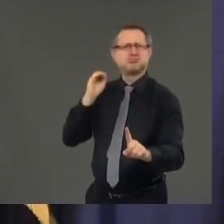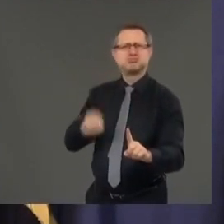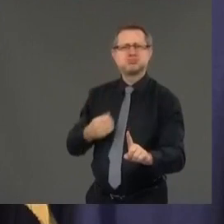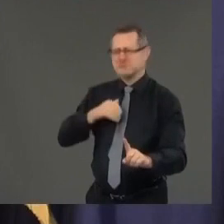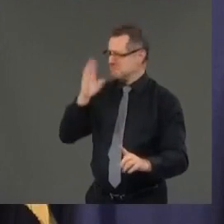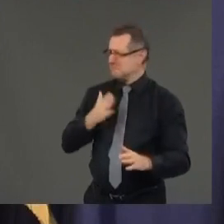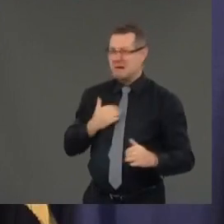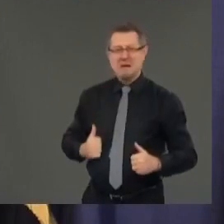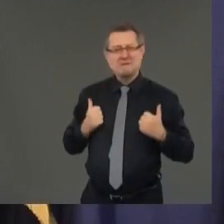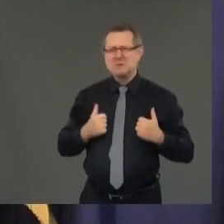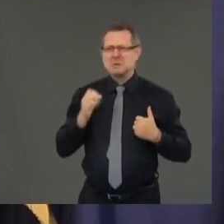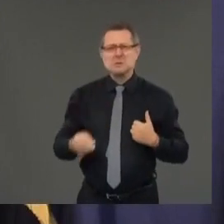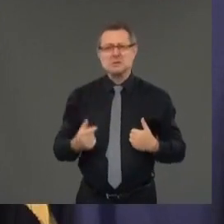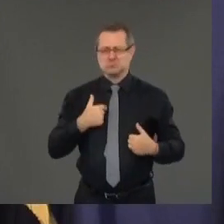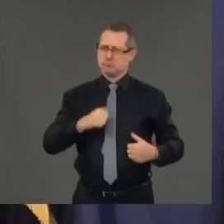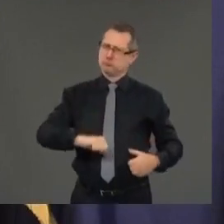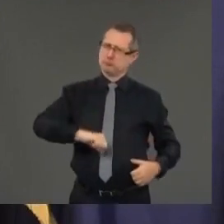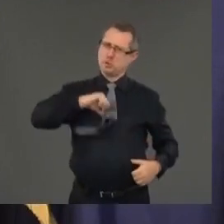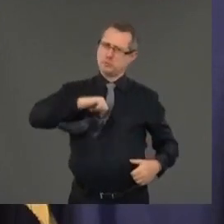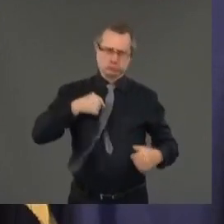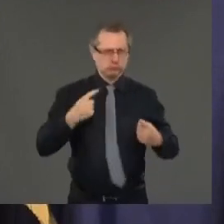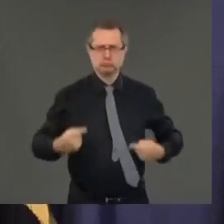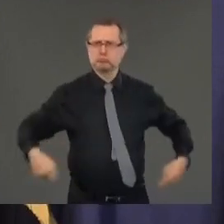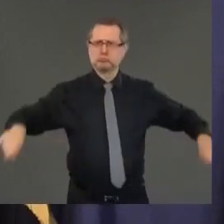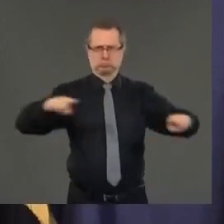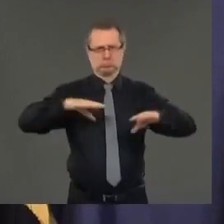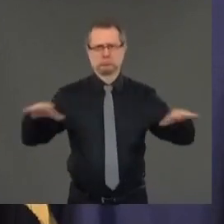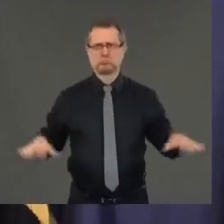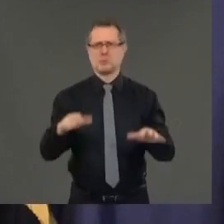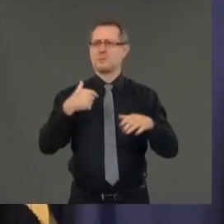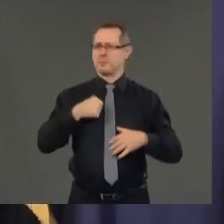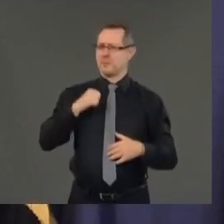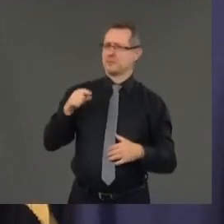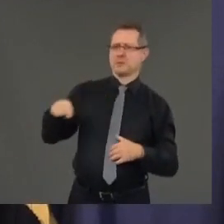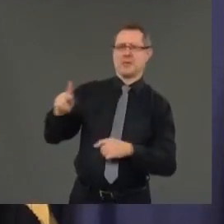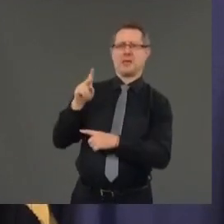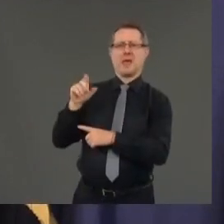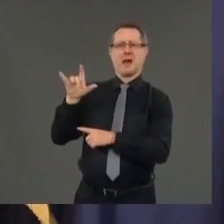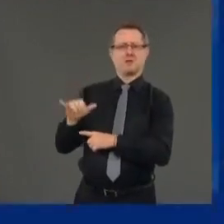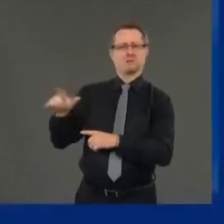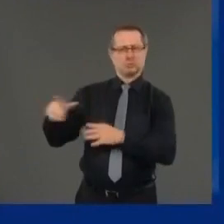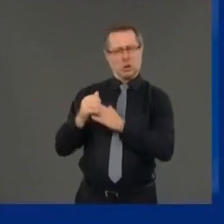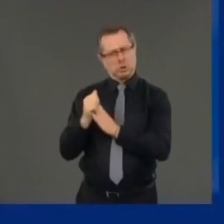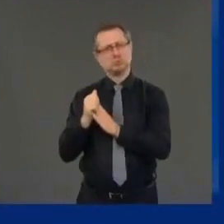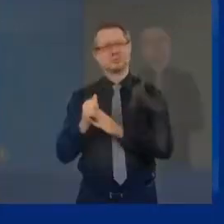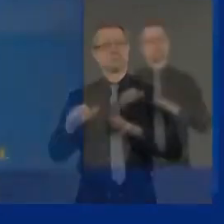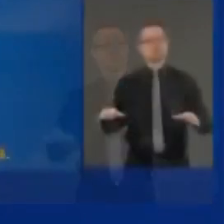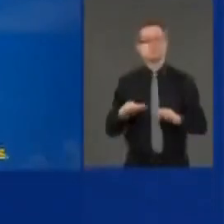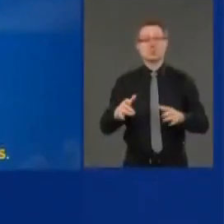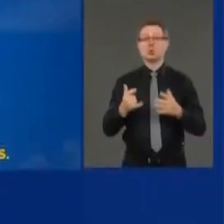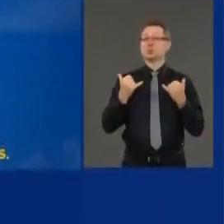GOVERNMENT'S NEVER HAD A CHALLENGE LIKE THAT BEFORE, NOT IN MY LIFETIME.